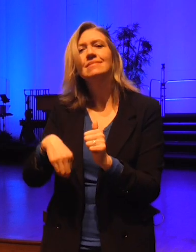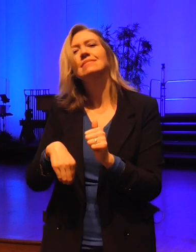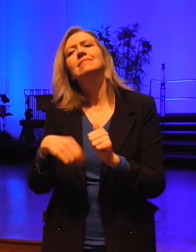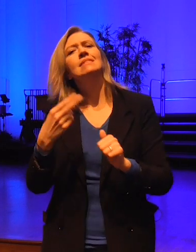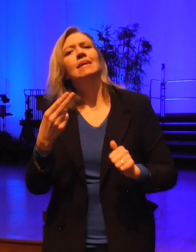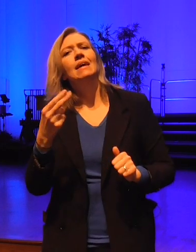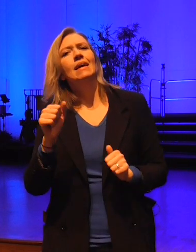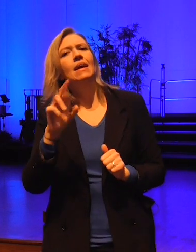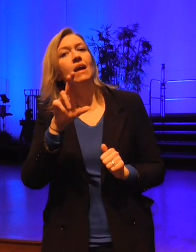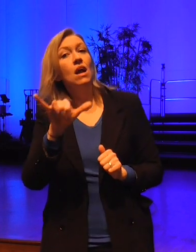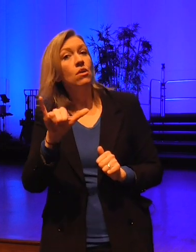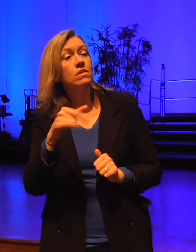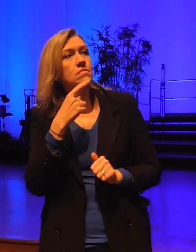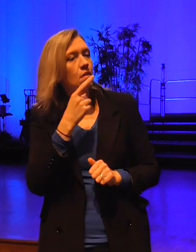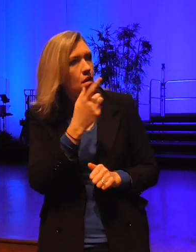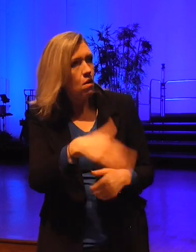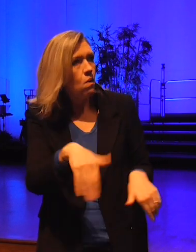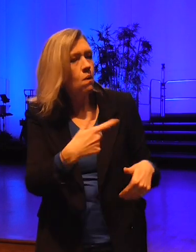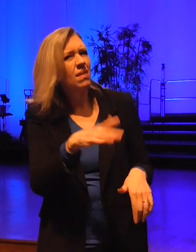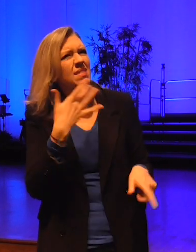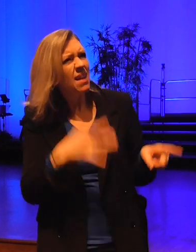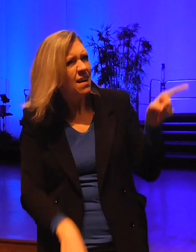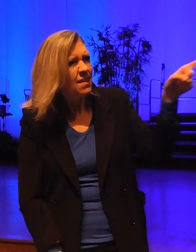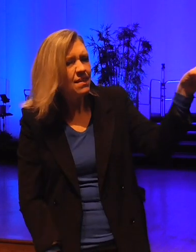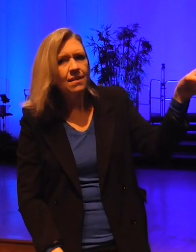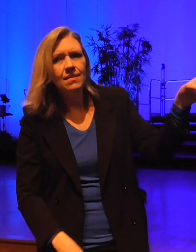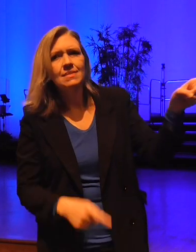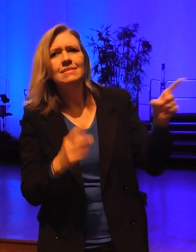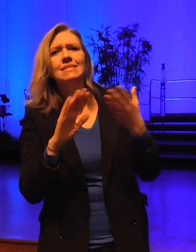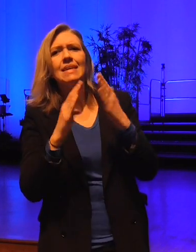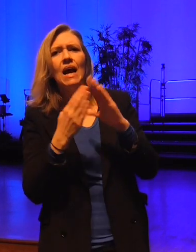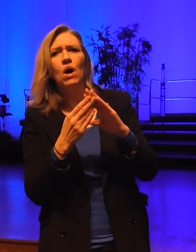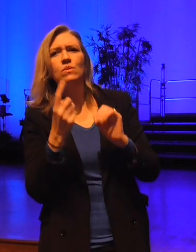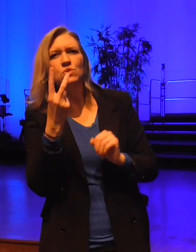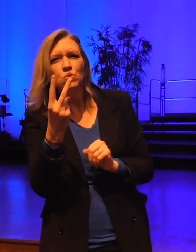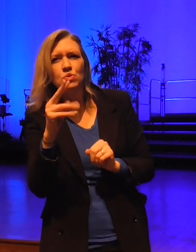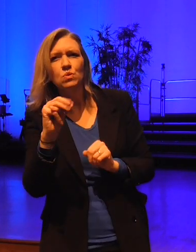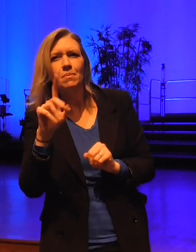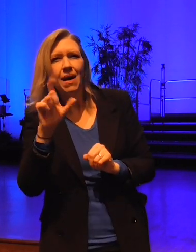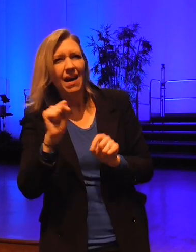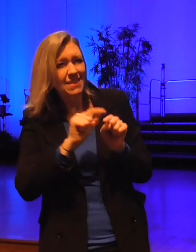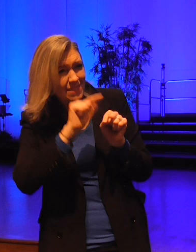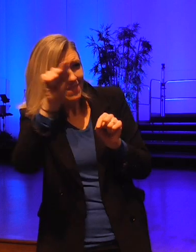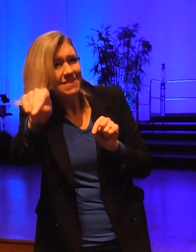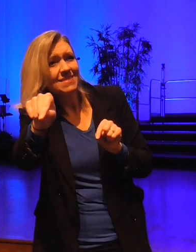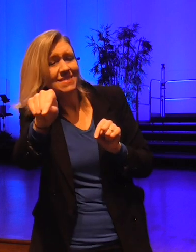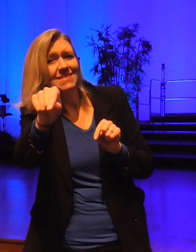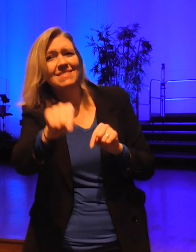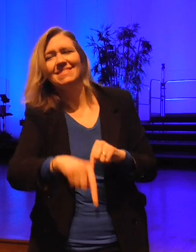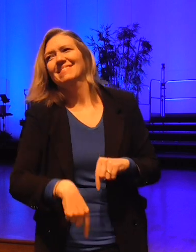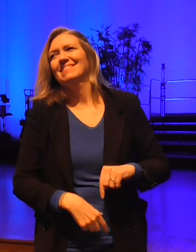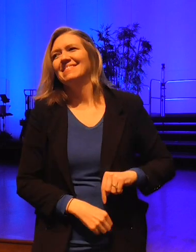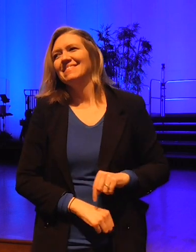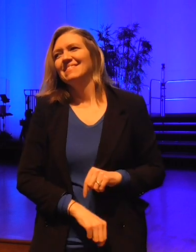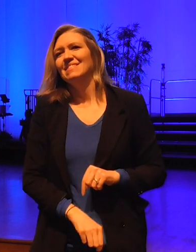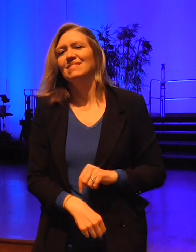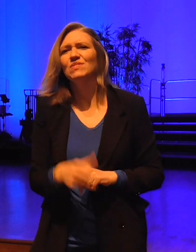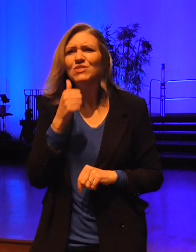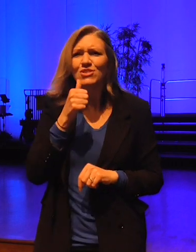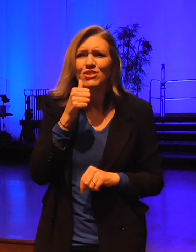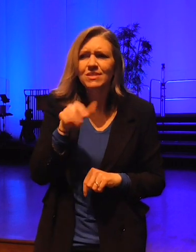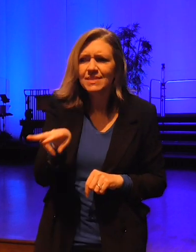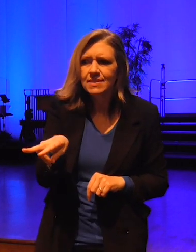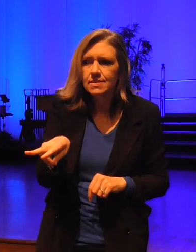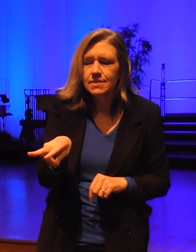you're in luck there's a town just 2 miles that way the girls look at them strangely and the door